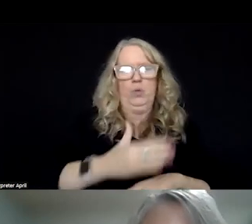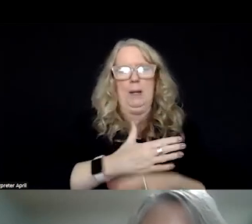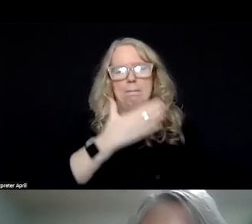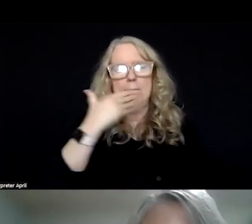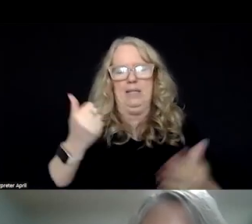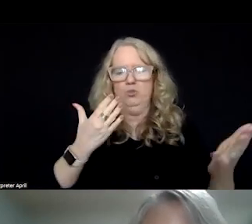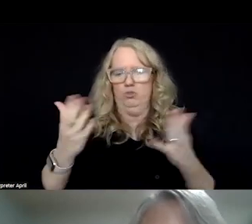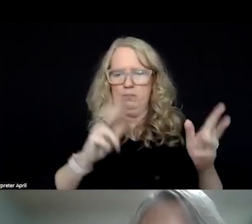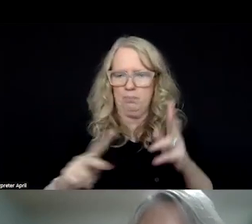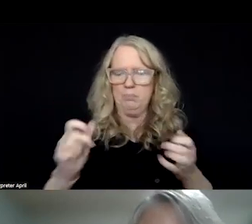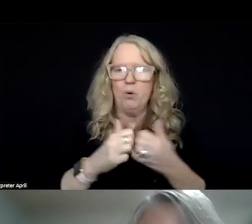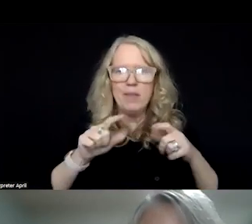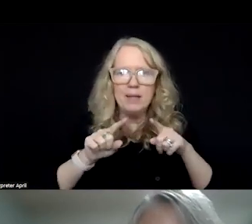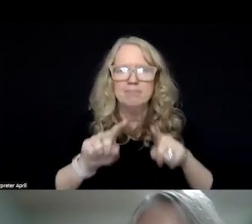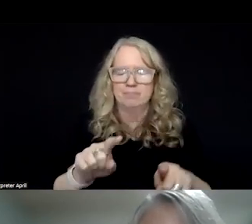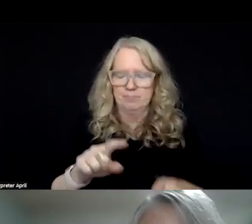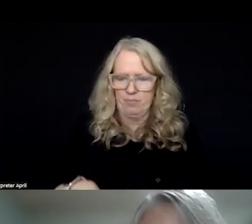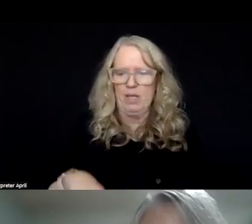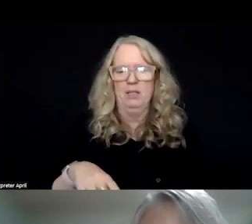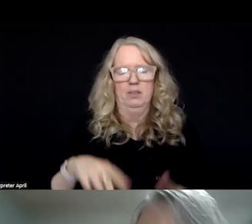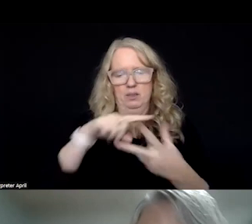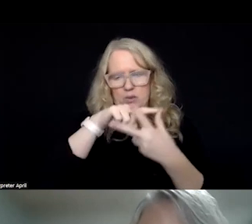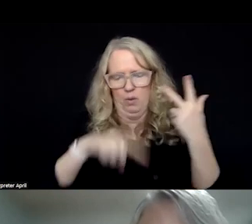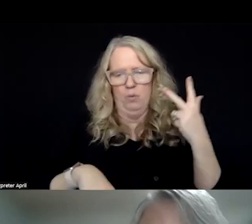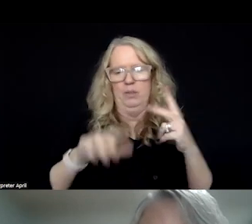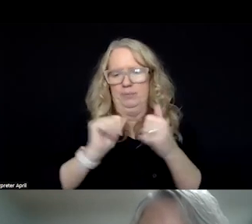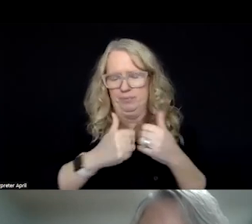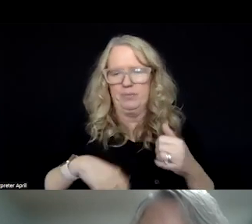CO-OCCURRING DISORDERS. IT IS LED BY THE NATIONAL ASSOCIATION